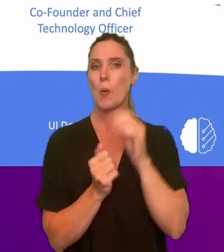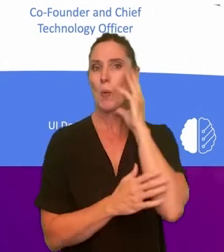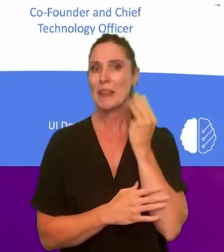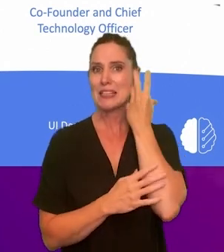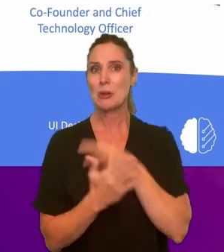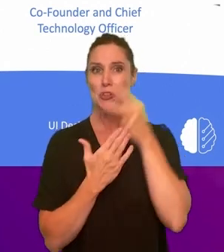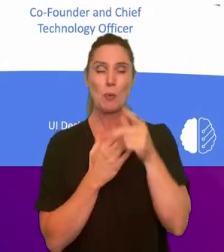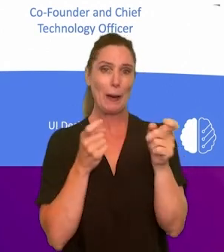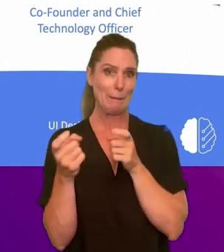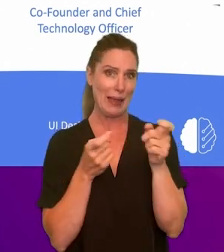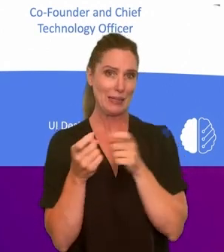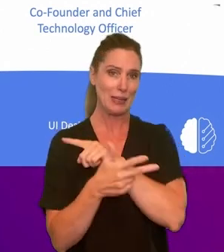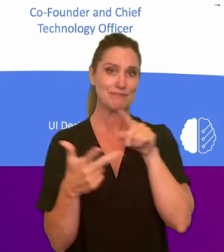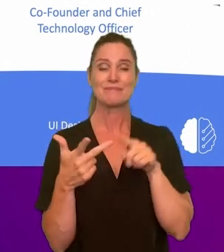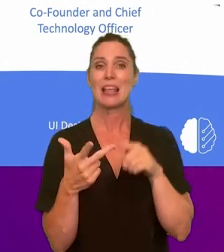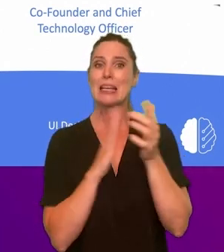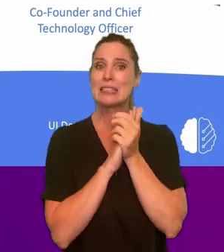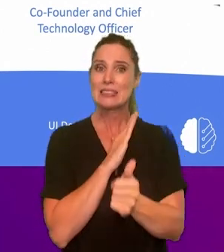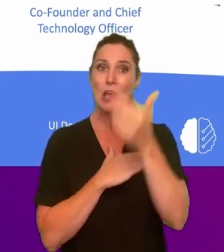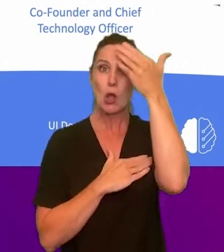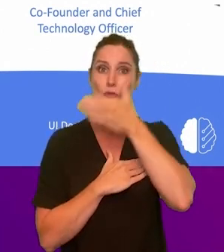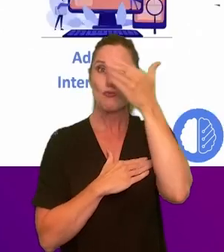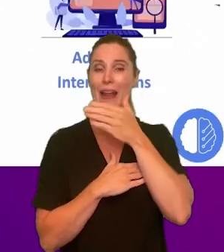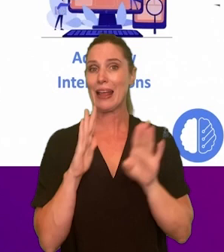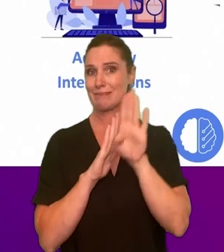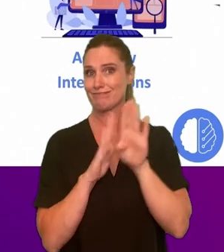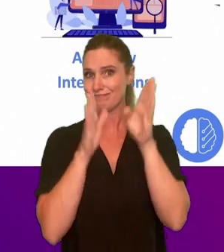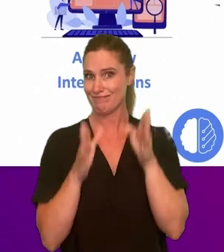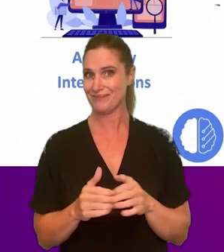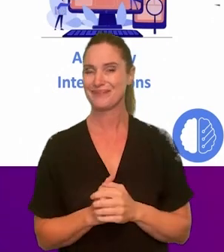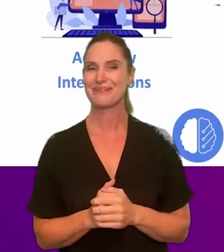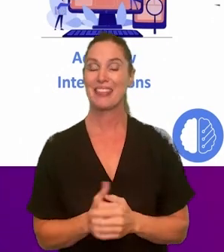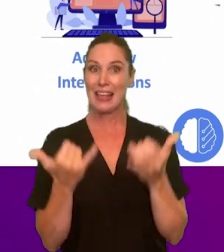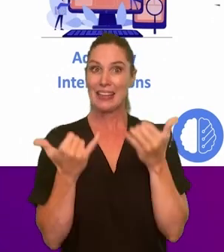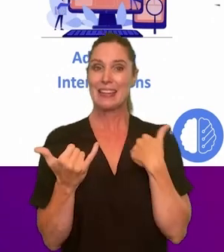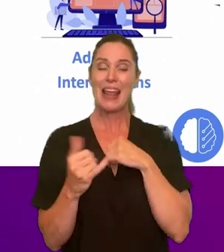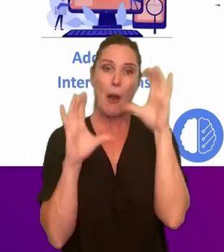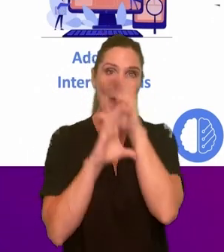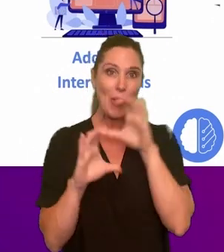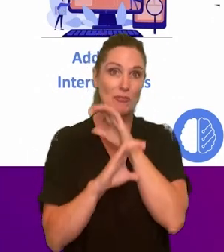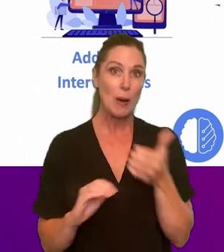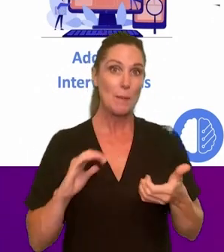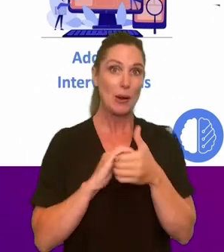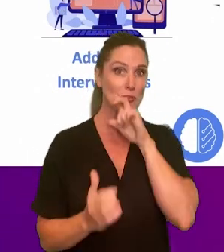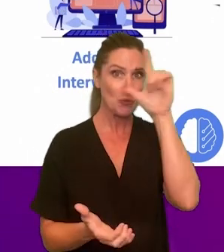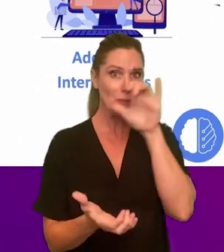and Pranshu Midha, a skilled front-end developer. Today, we're seeking partners who believe in our vision.